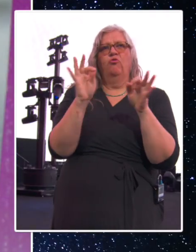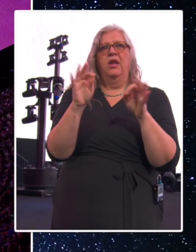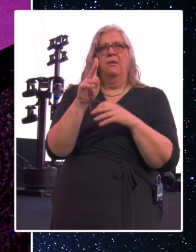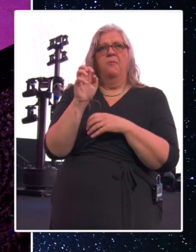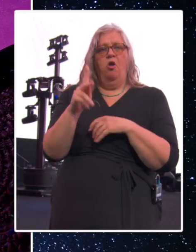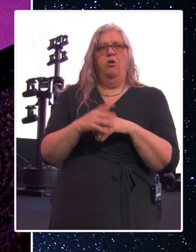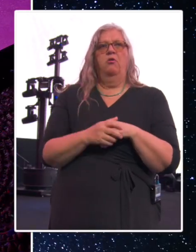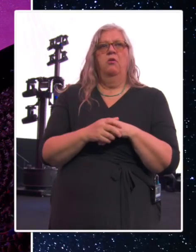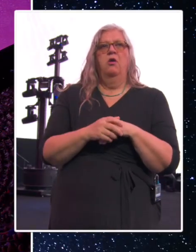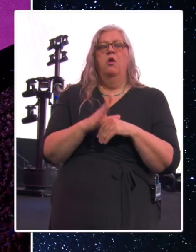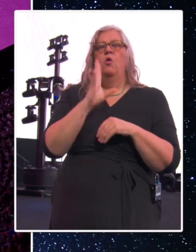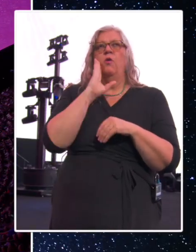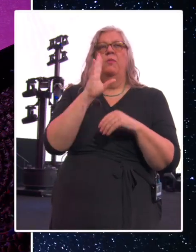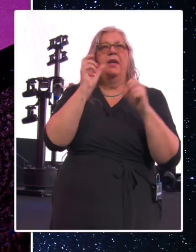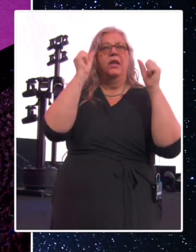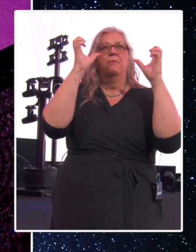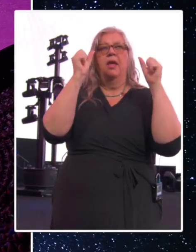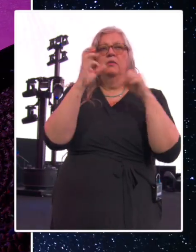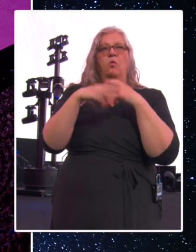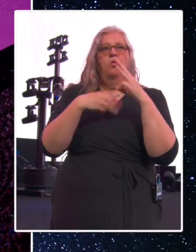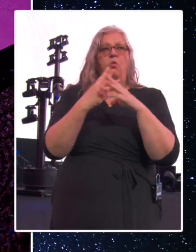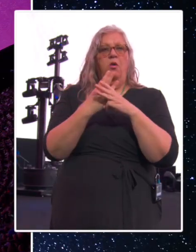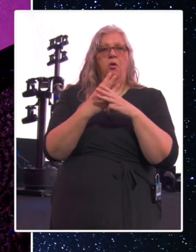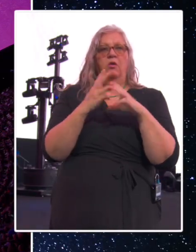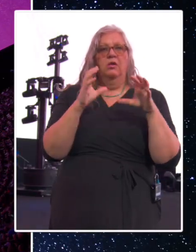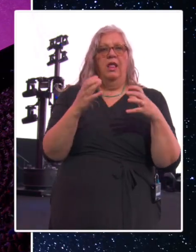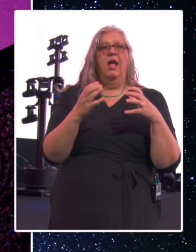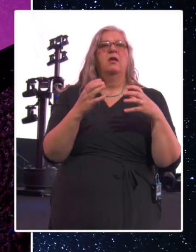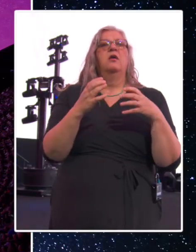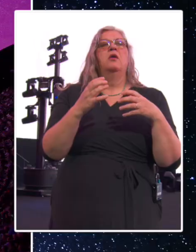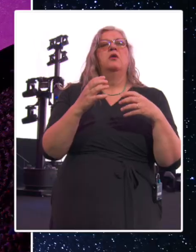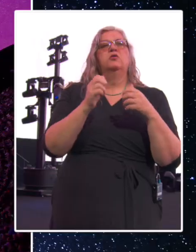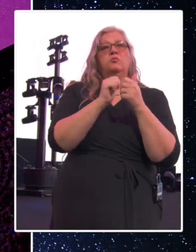It will be an amazing world-class sports and entertainment destination